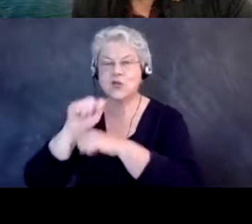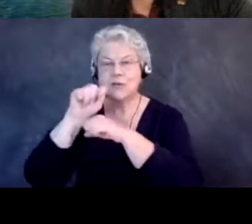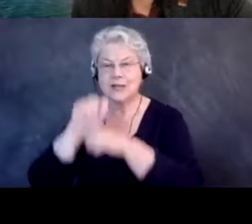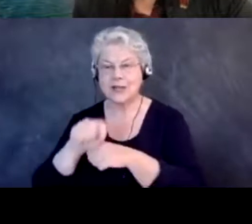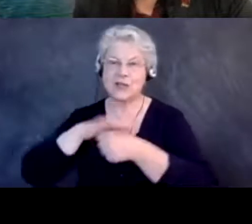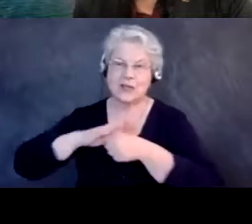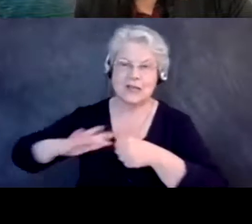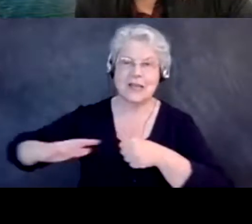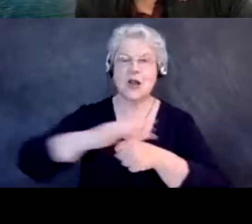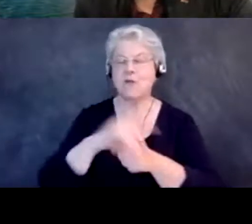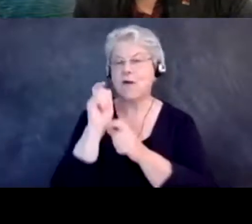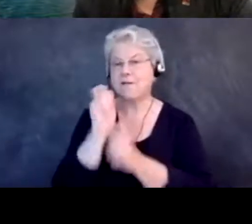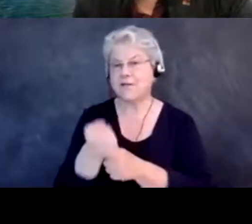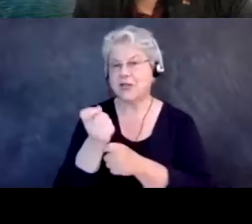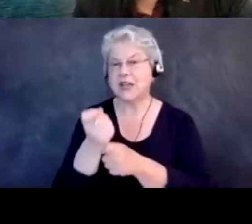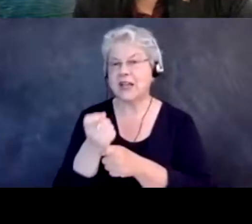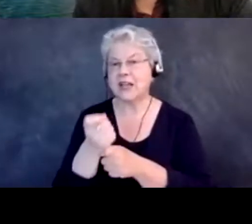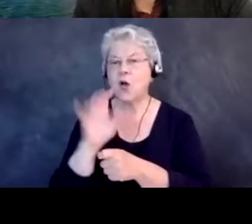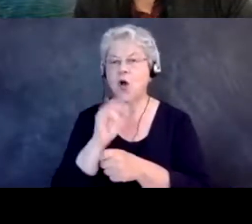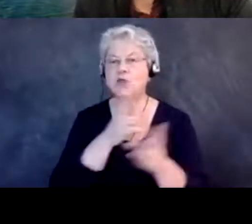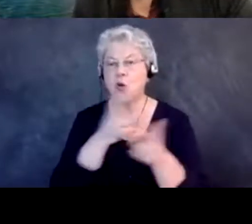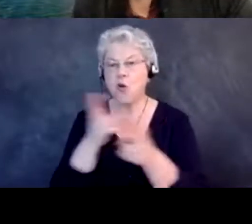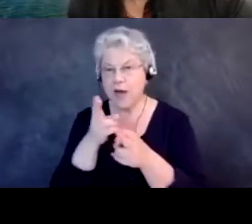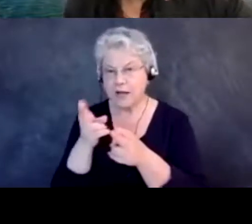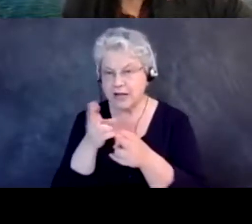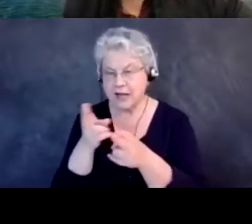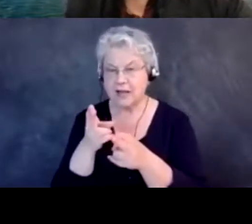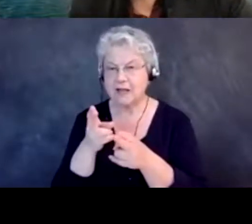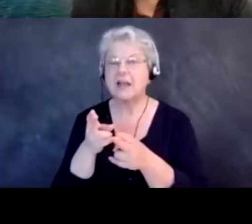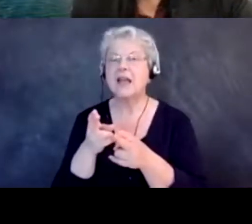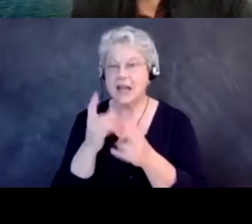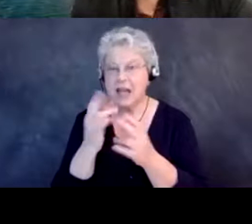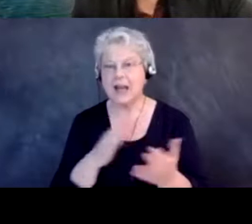and hunting, et cetera. And now moving more into the business. Okay, I'll go onto the next slide.